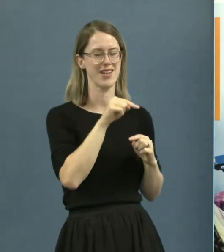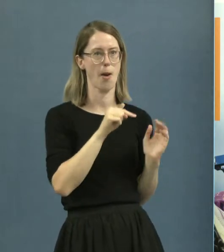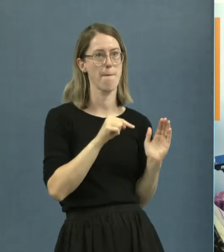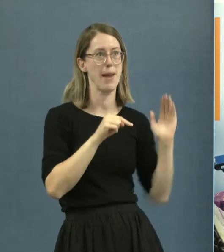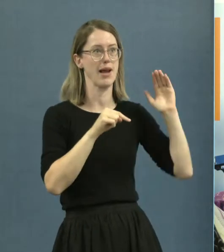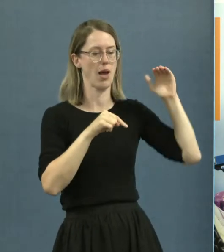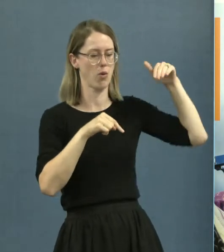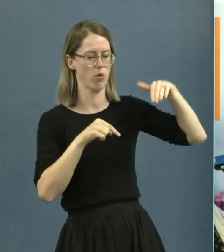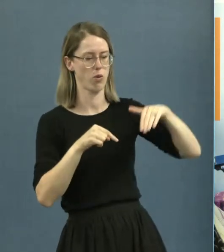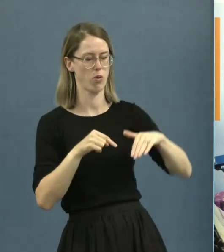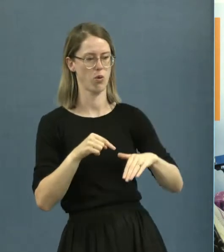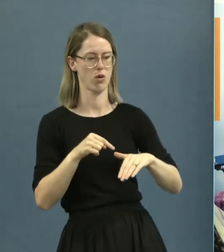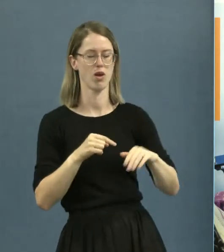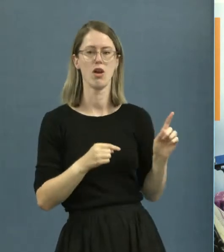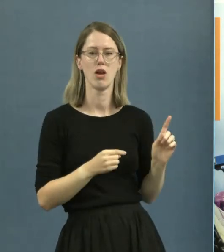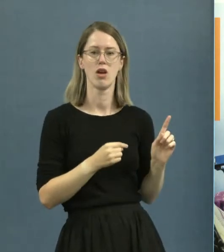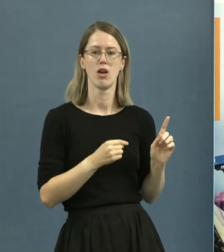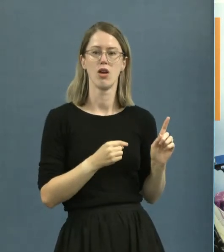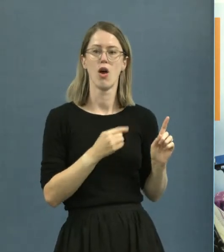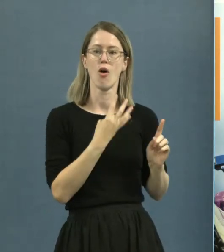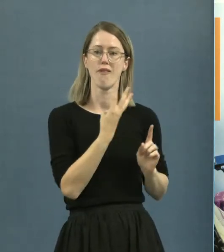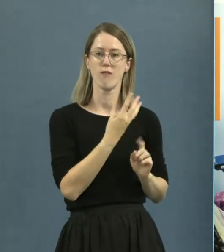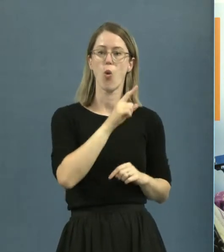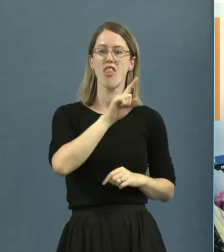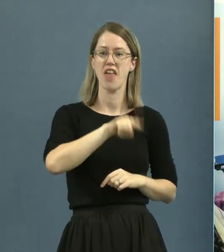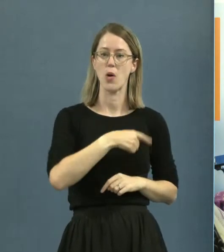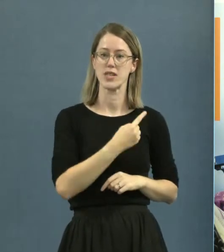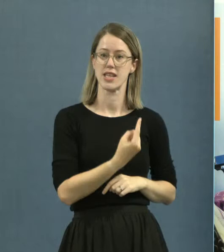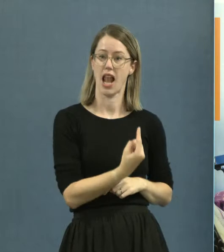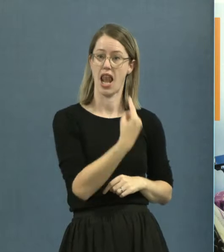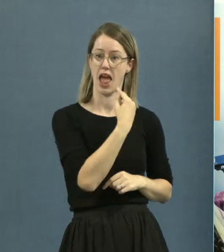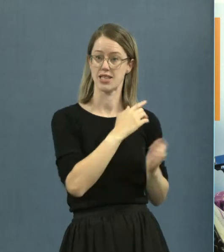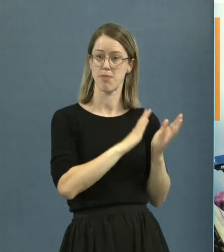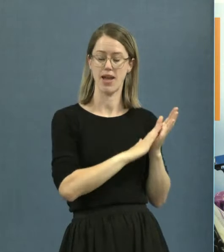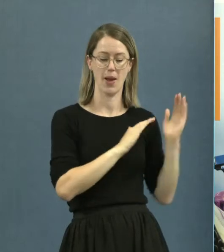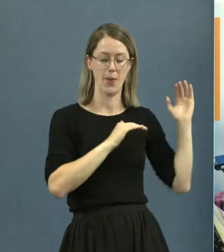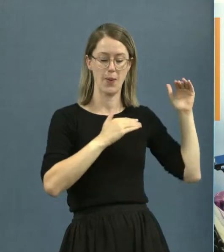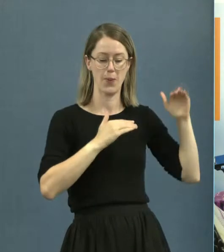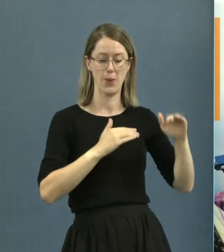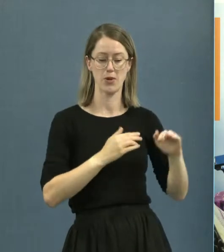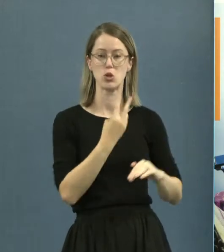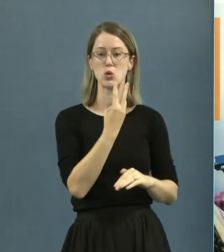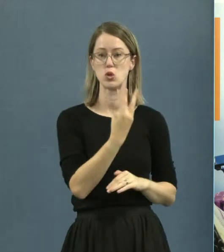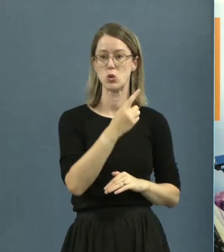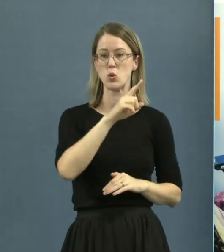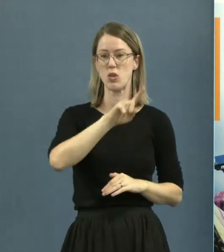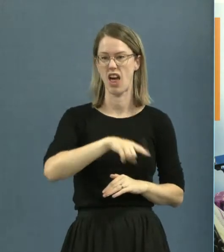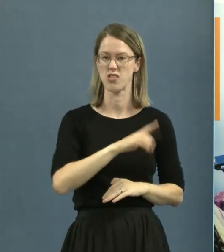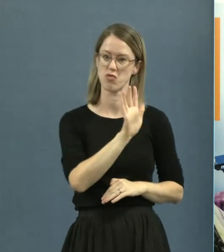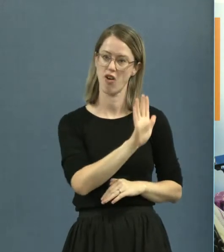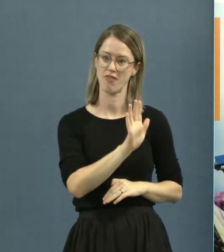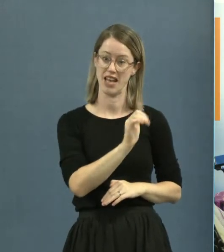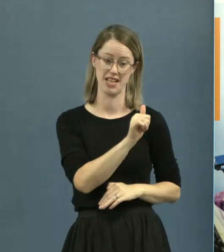numbers have fallen steadily from just end 4,300 reported